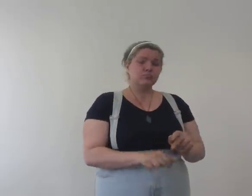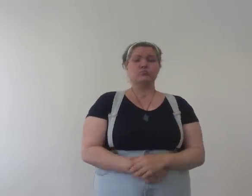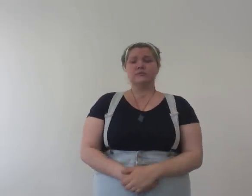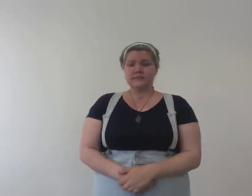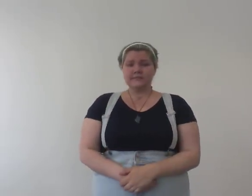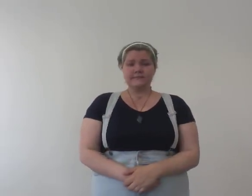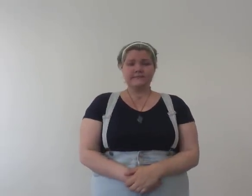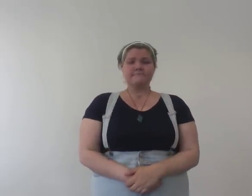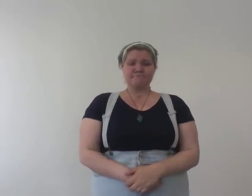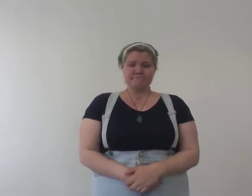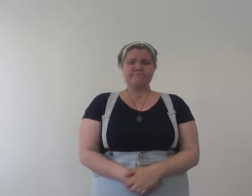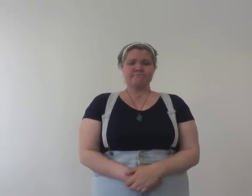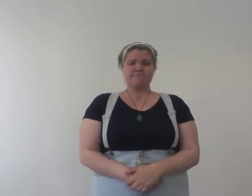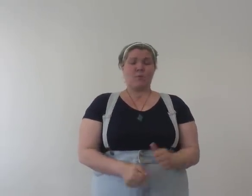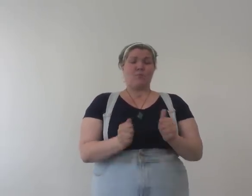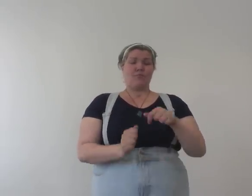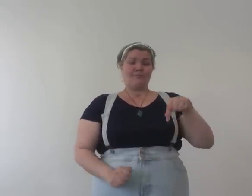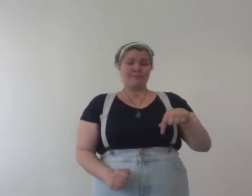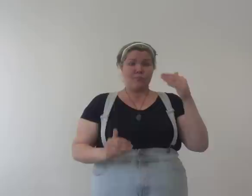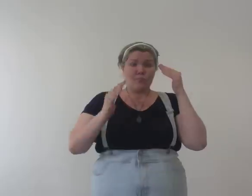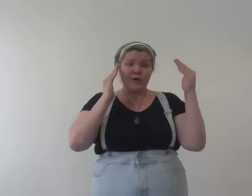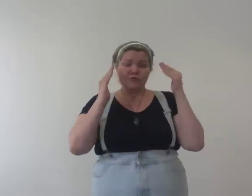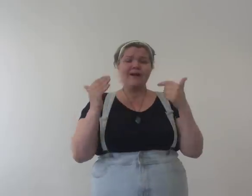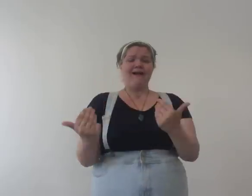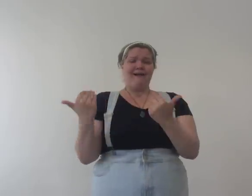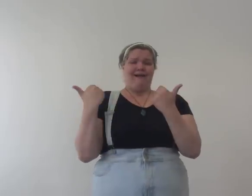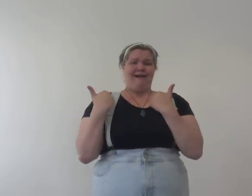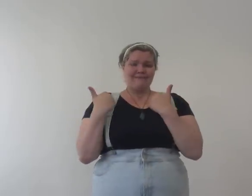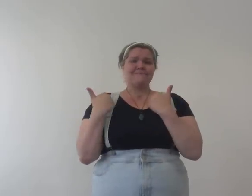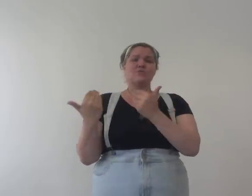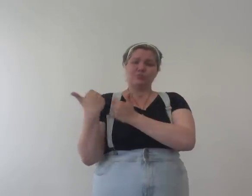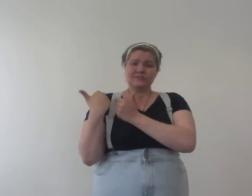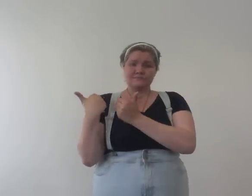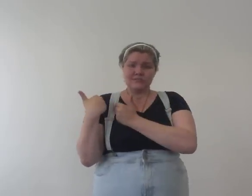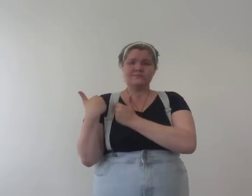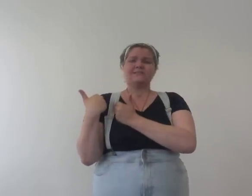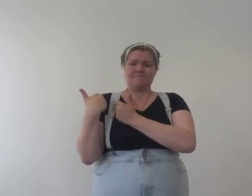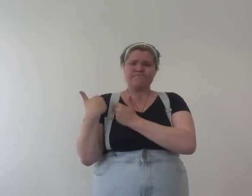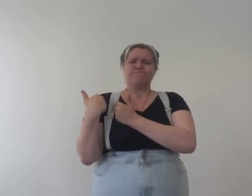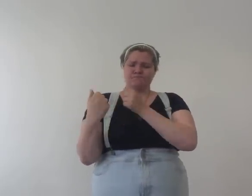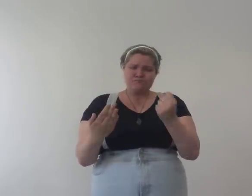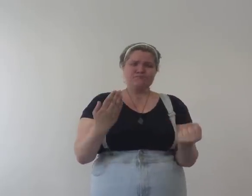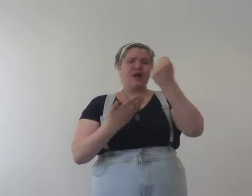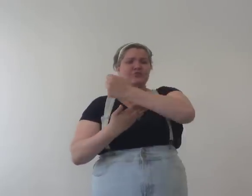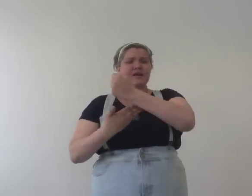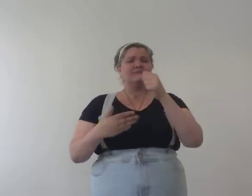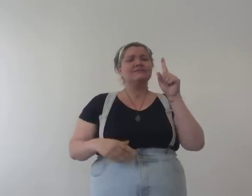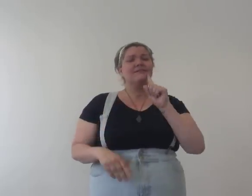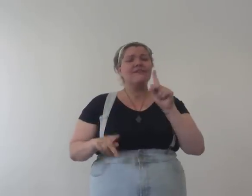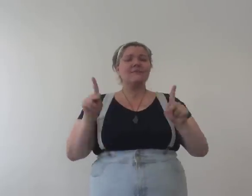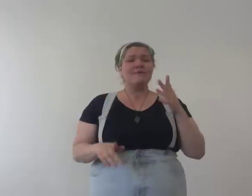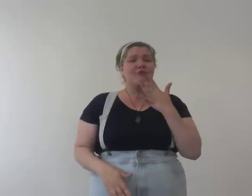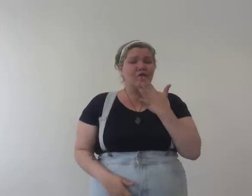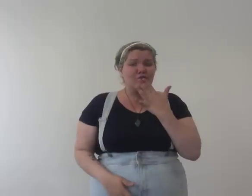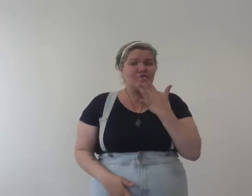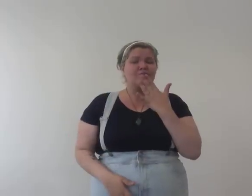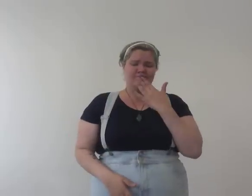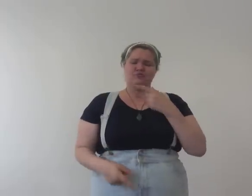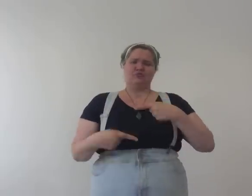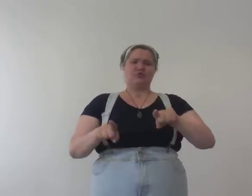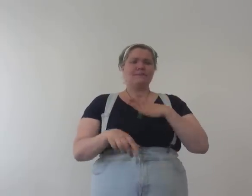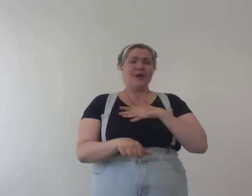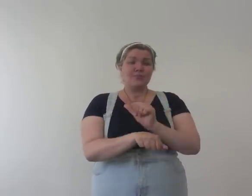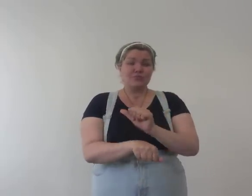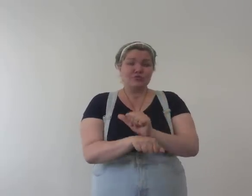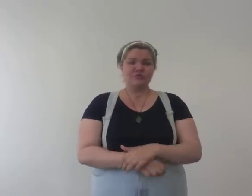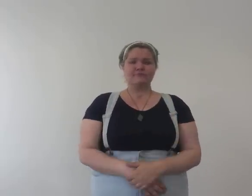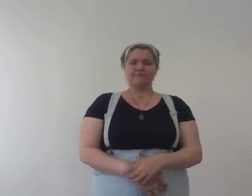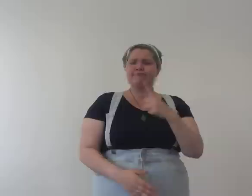With this awareness, I also have the responsibility to prioritize Deaf People of Colour in my scope of work